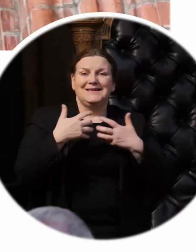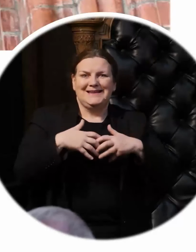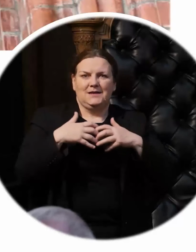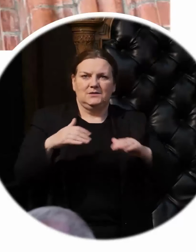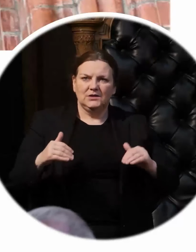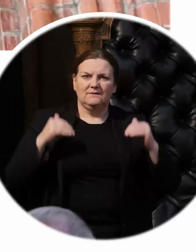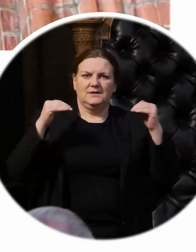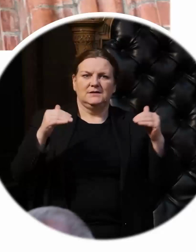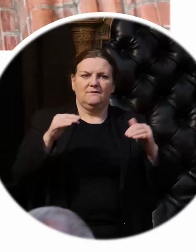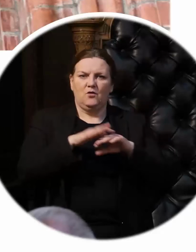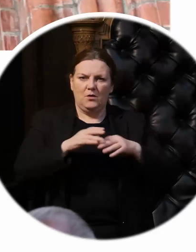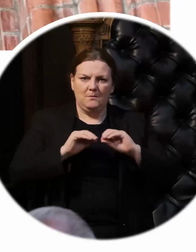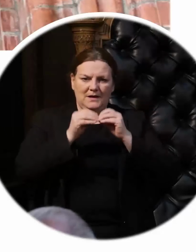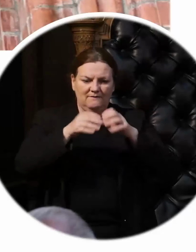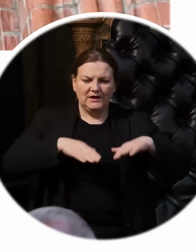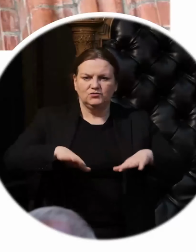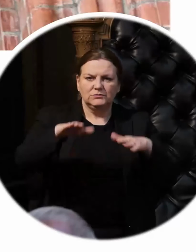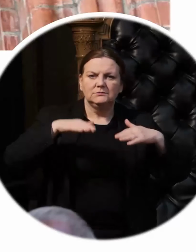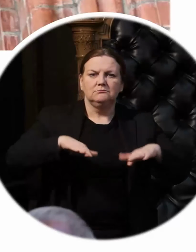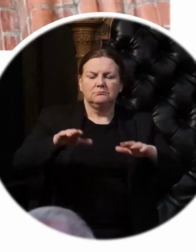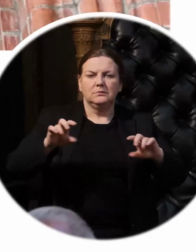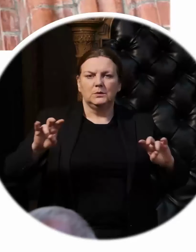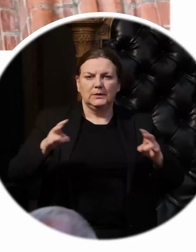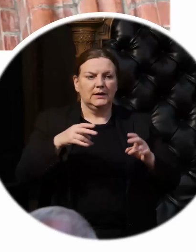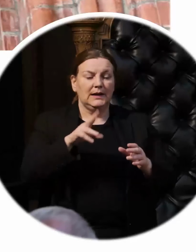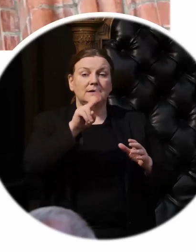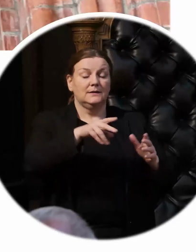the technology advancements for manufacturing and the ability to pick and